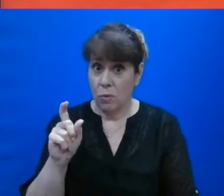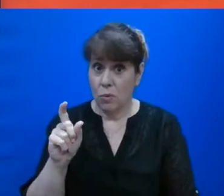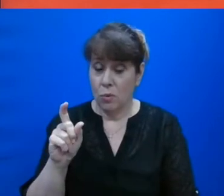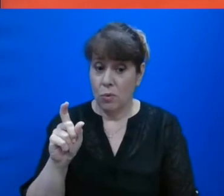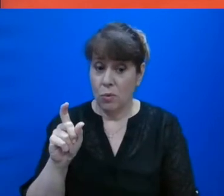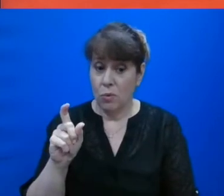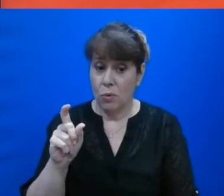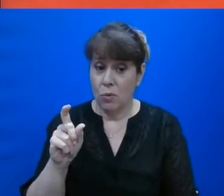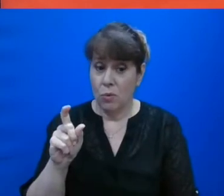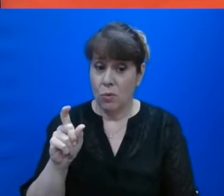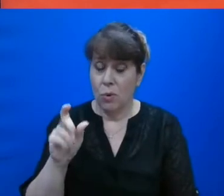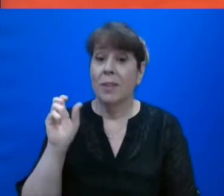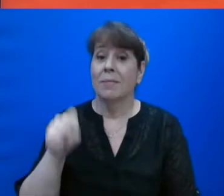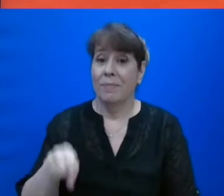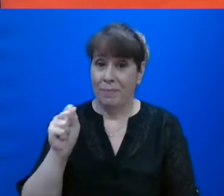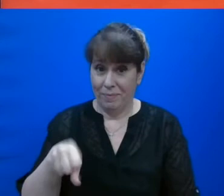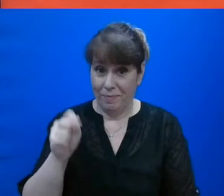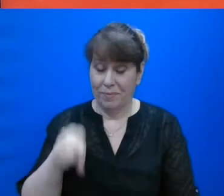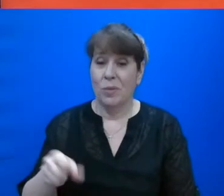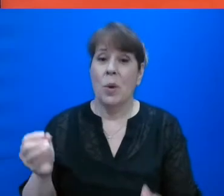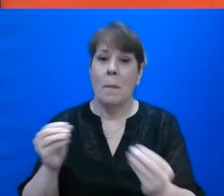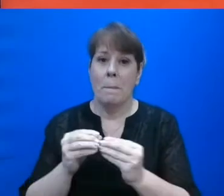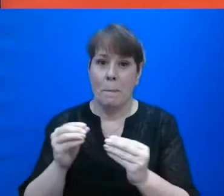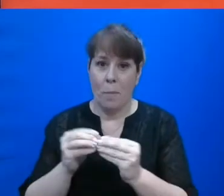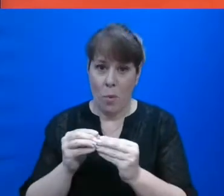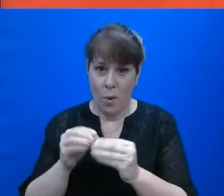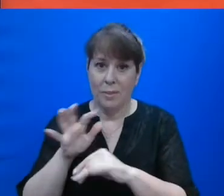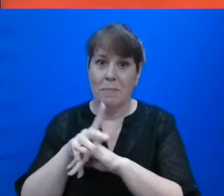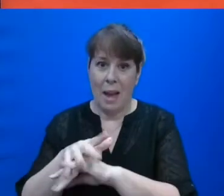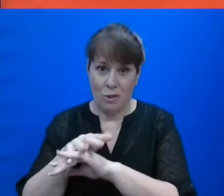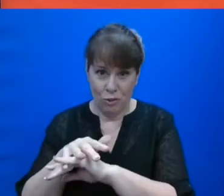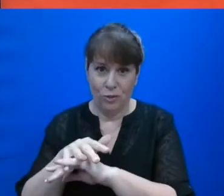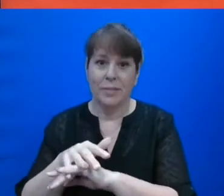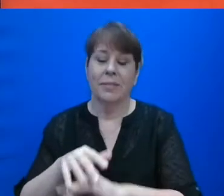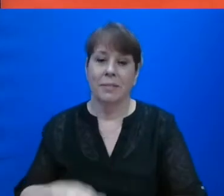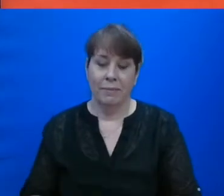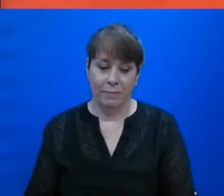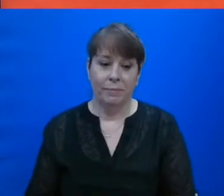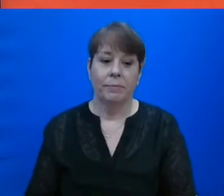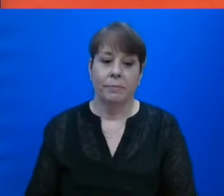YES, THERE ARE MORE SPIDERS. LET'S SEE WHAT